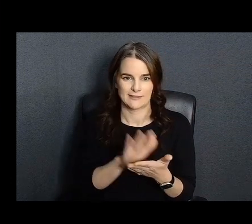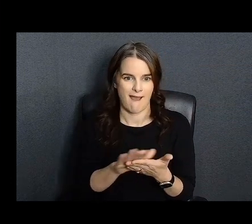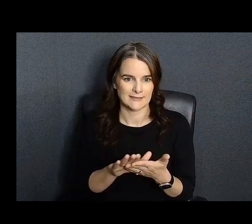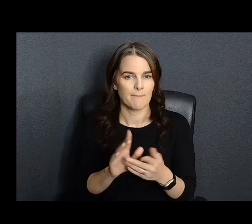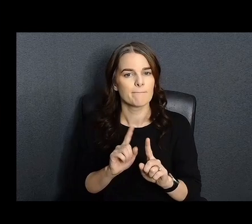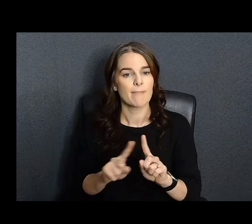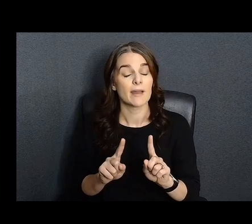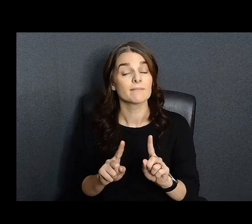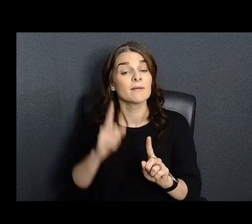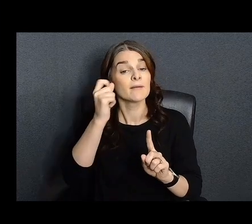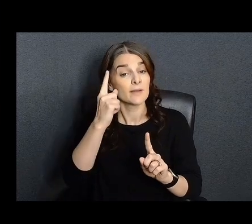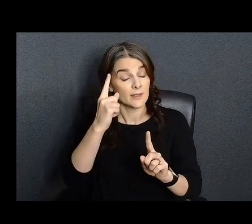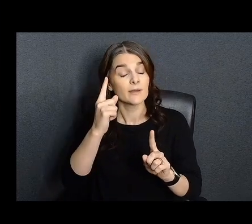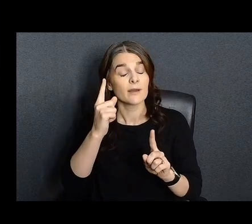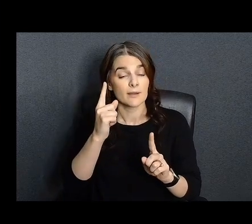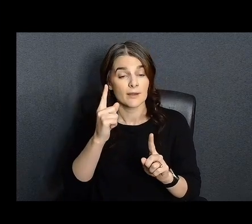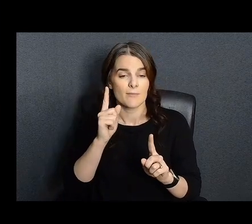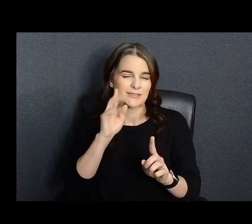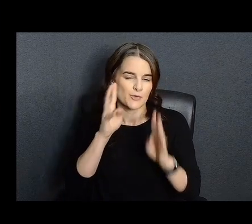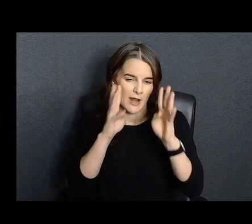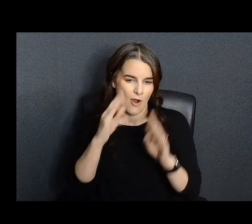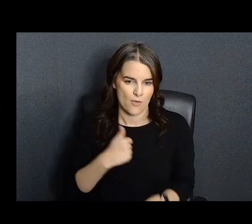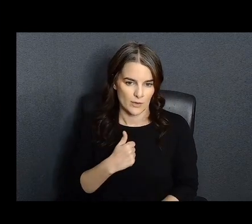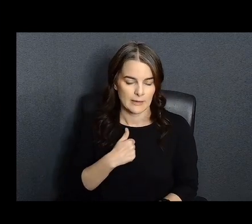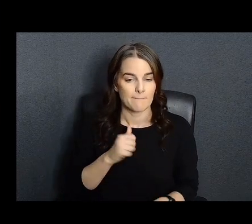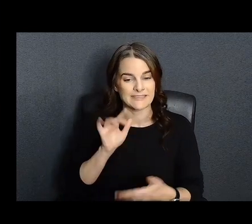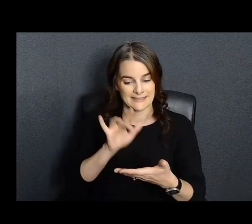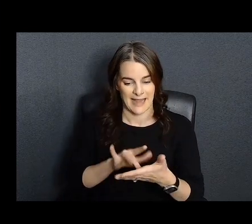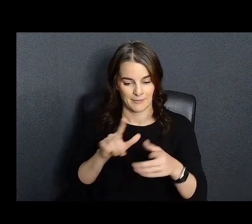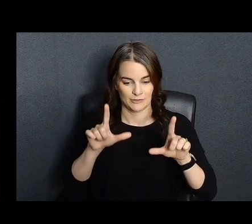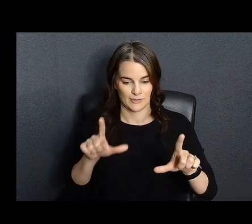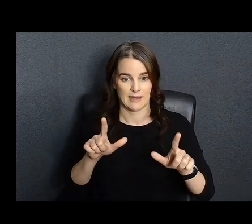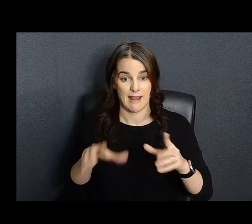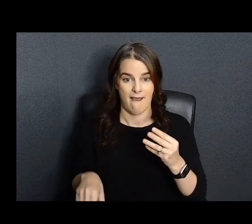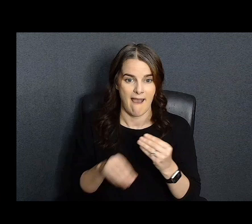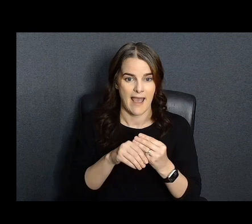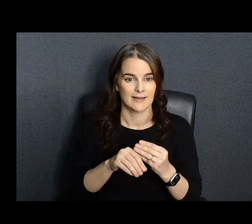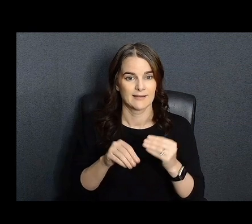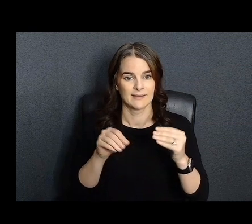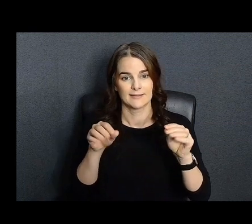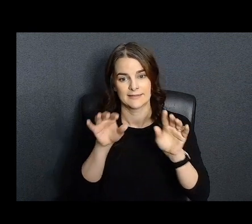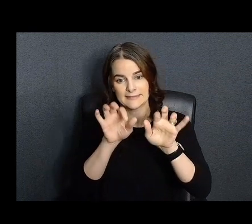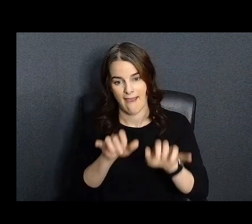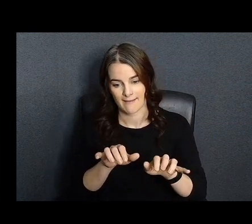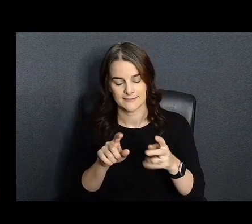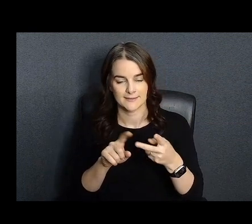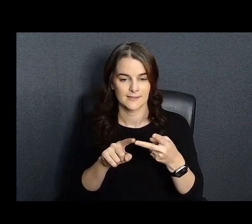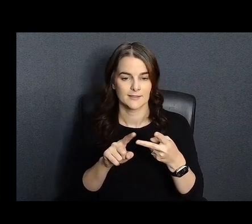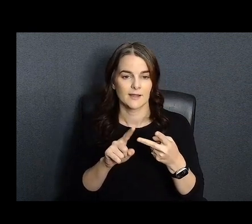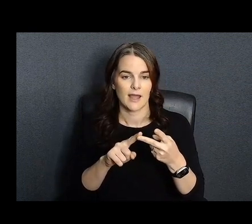And you would do that just by tapping on the screen. And I can add my text. I could change this text in here. I can drag it around.